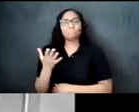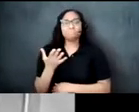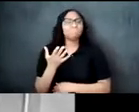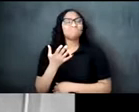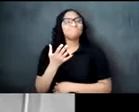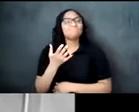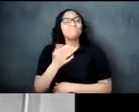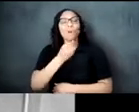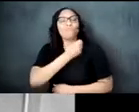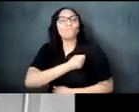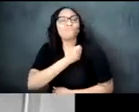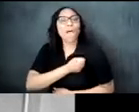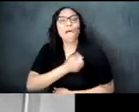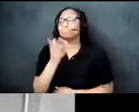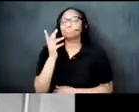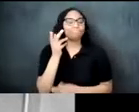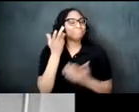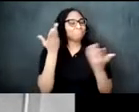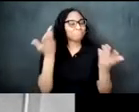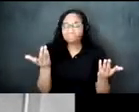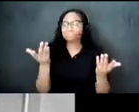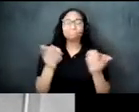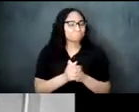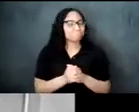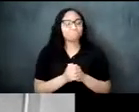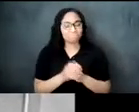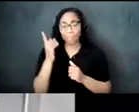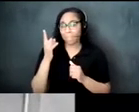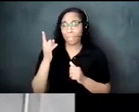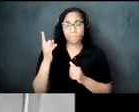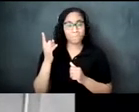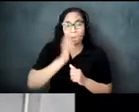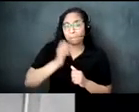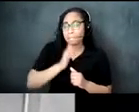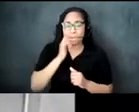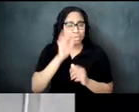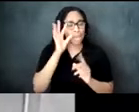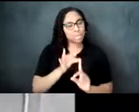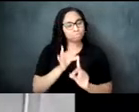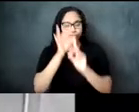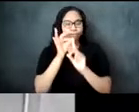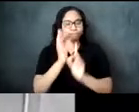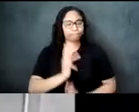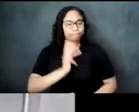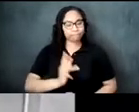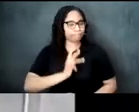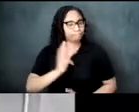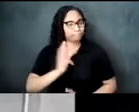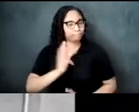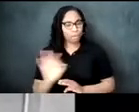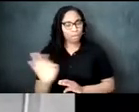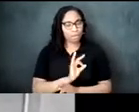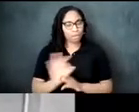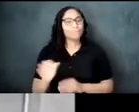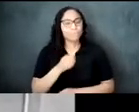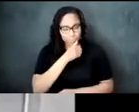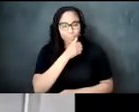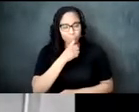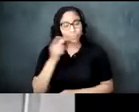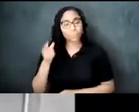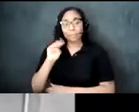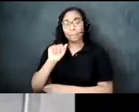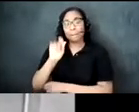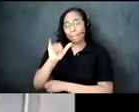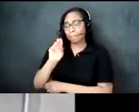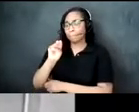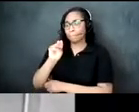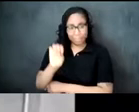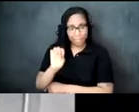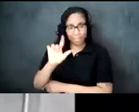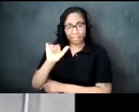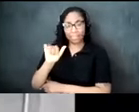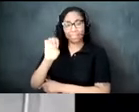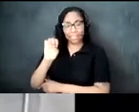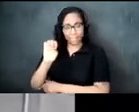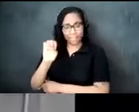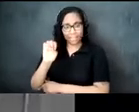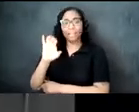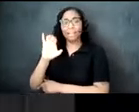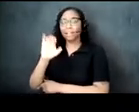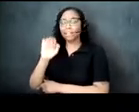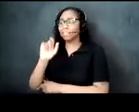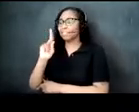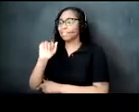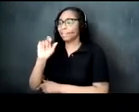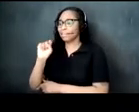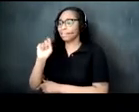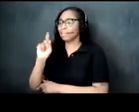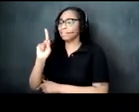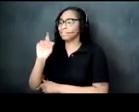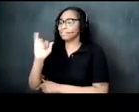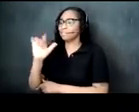a day that there was some exclusive function it was owned by proprietors mamie ling clinks guild